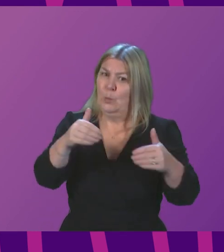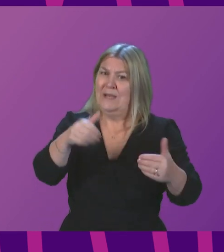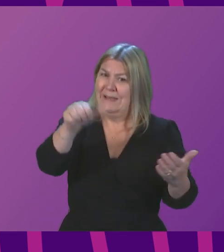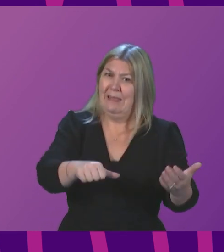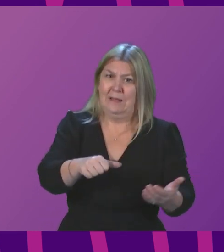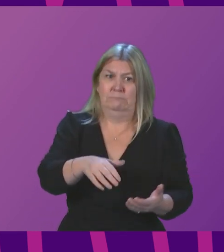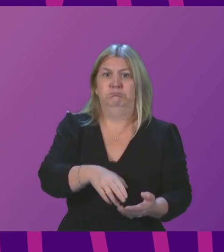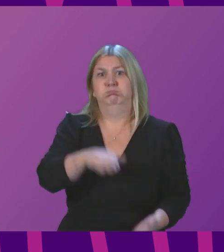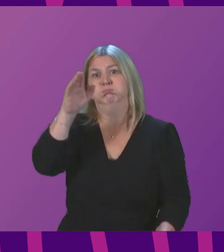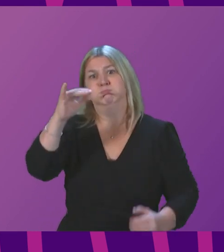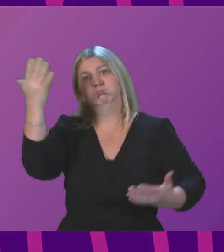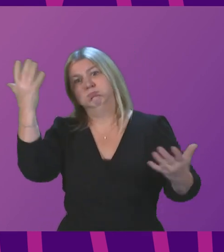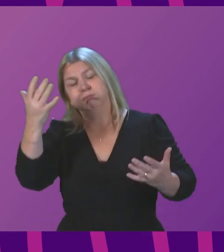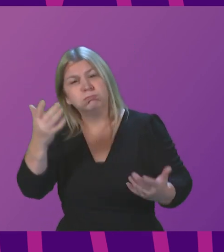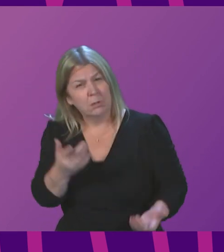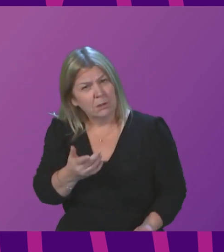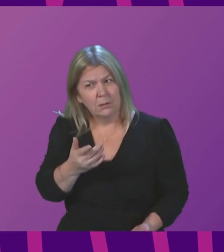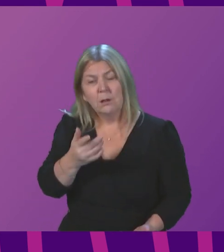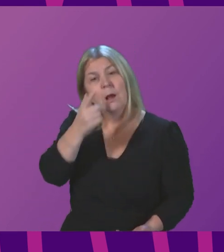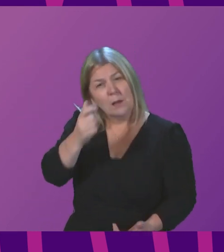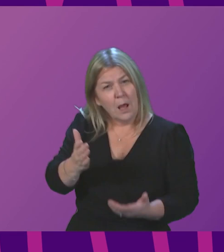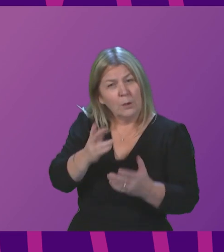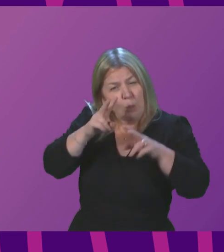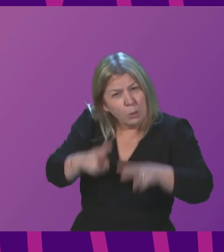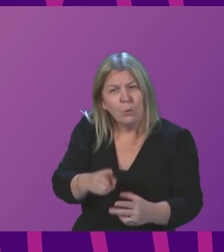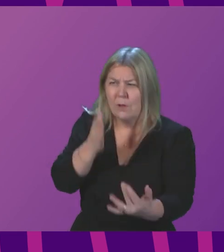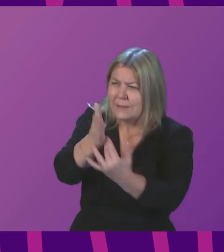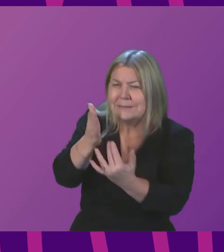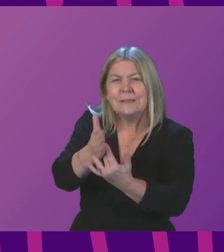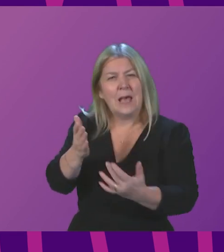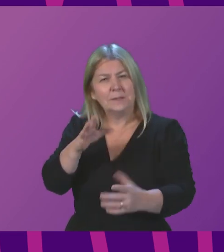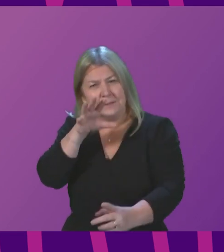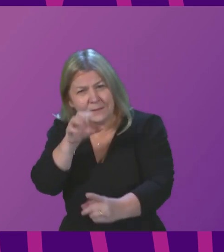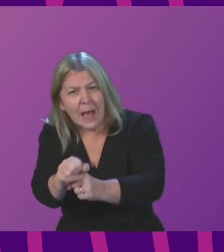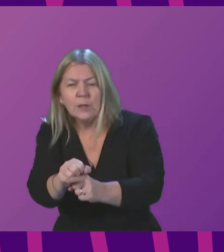commit to looking further at the accessibility, diagnosis, treatment and care of patients